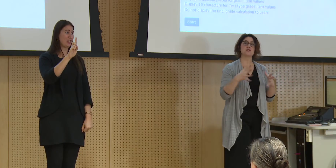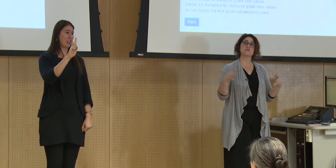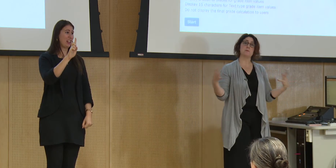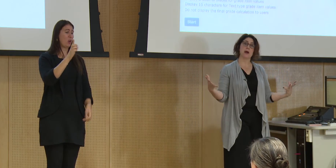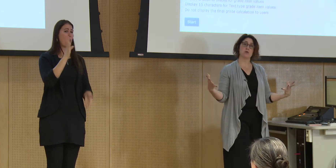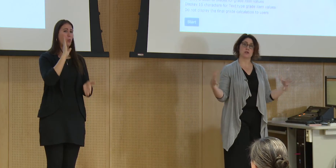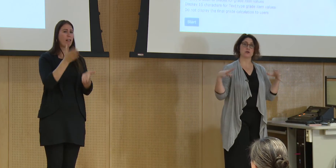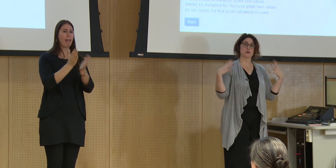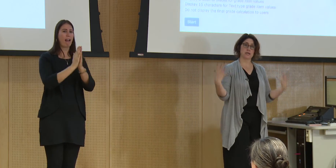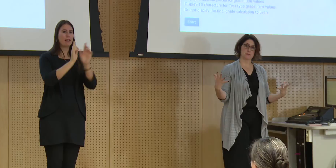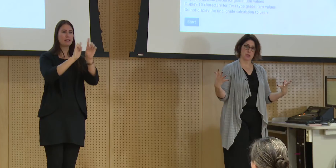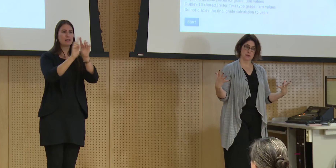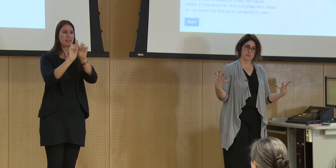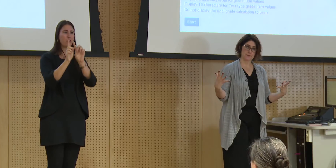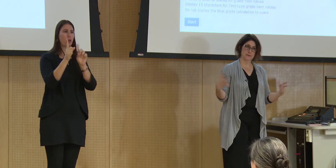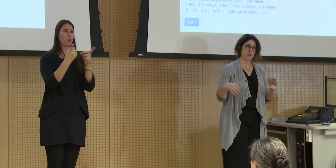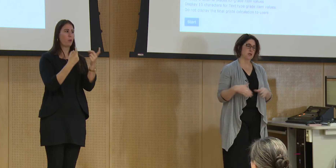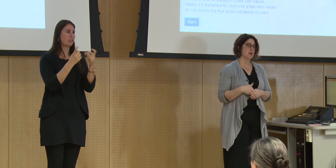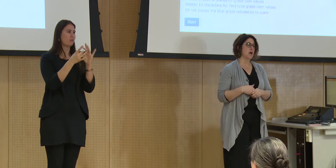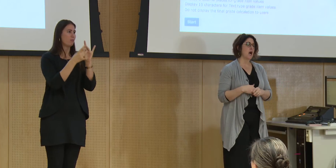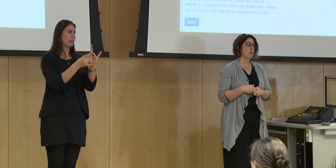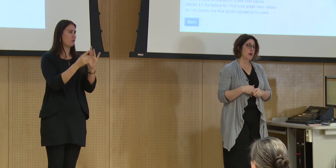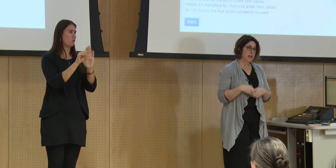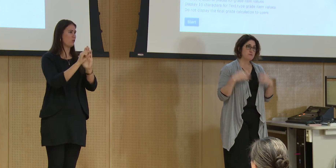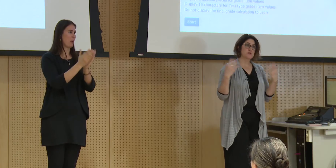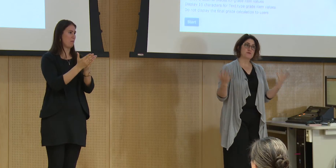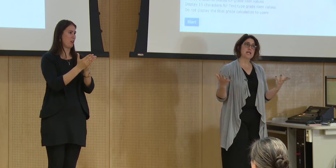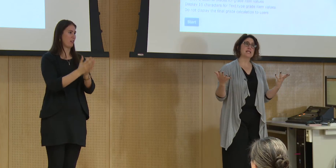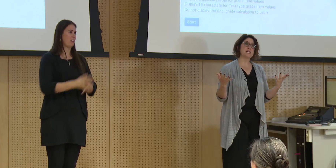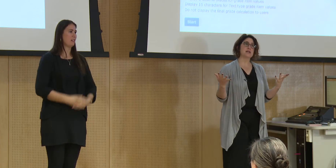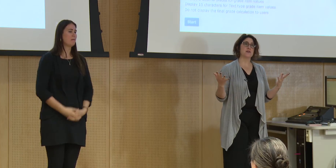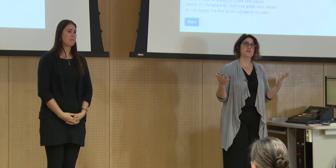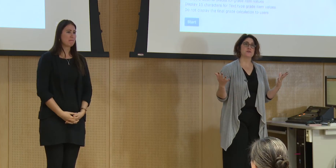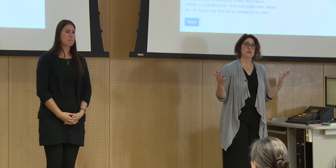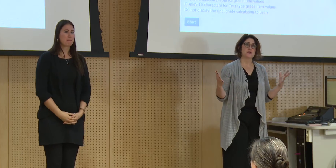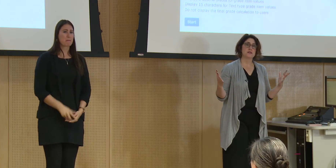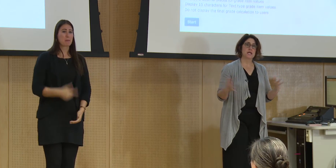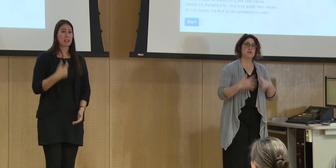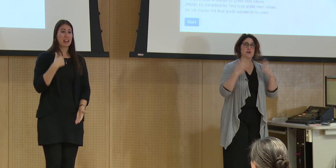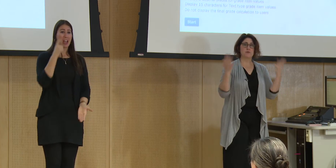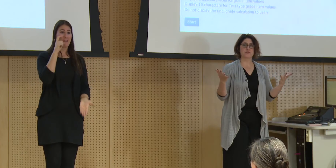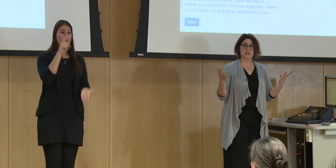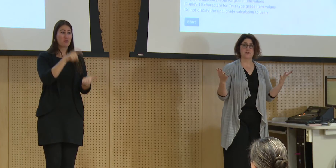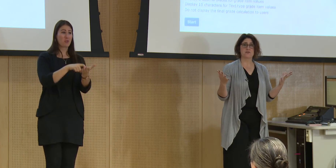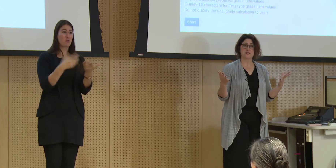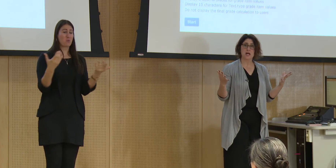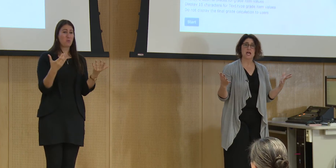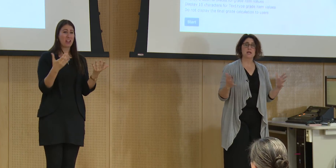about your Gradebook. What I've been finding is 95% of the time,